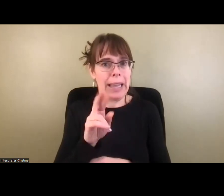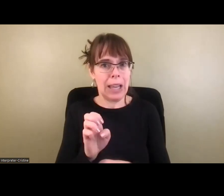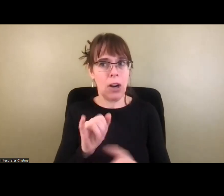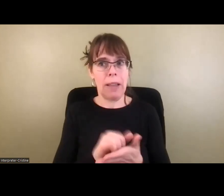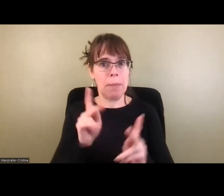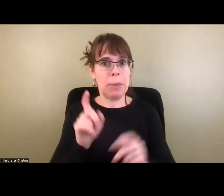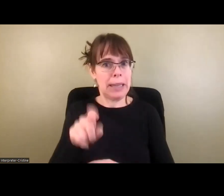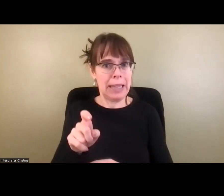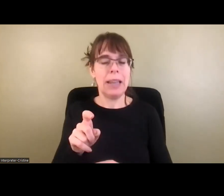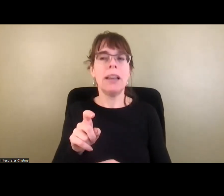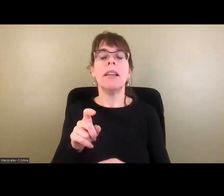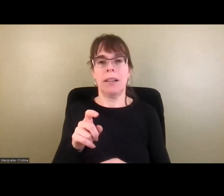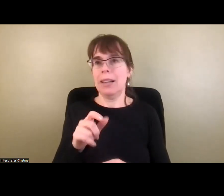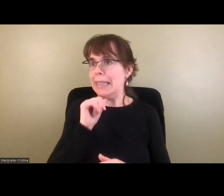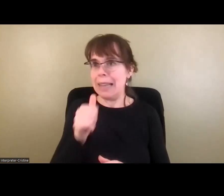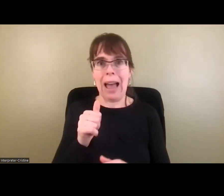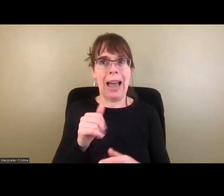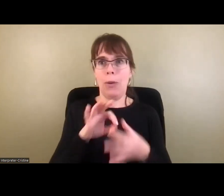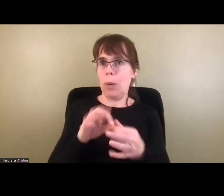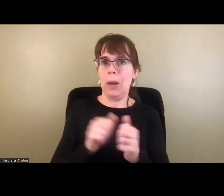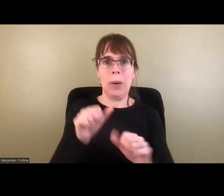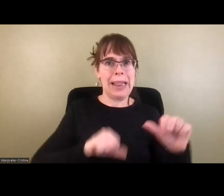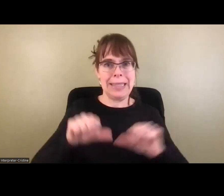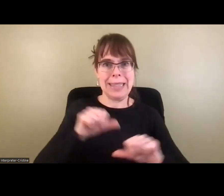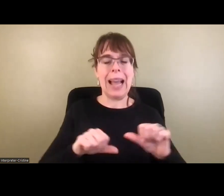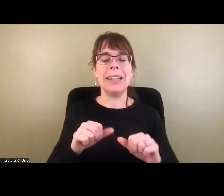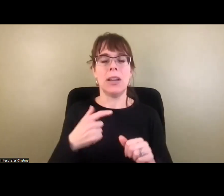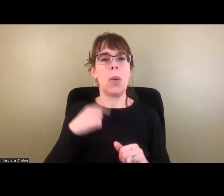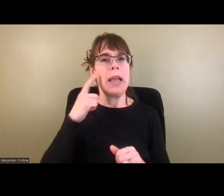and that is informed by medical science. So we believe that the decision to end a